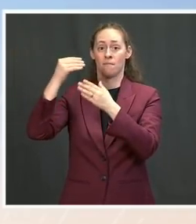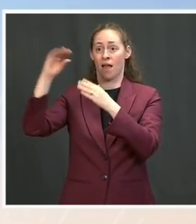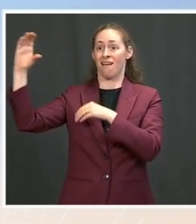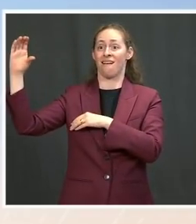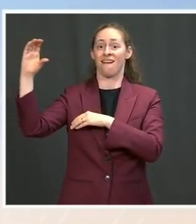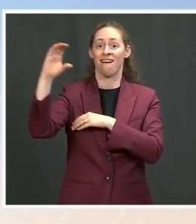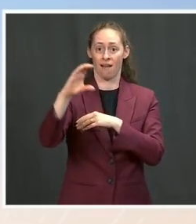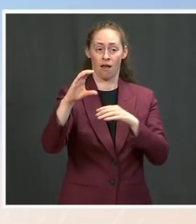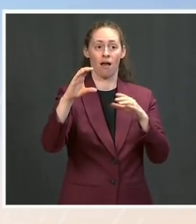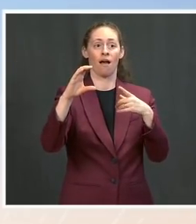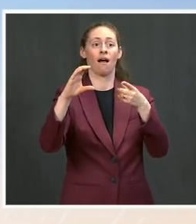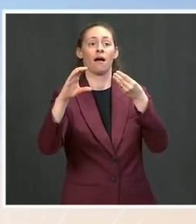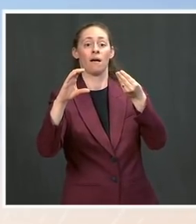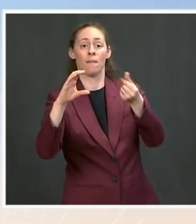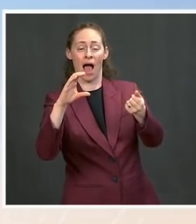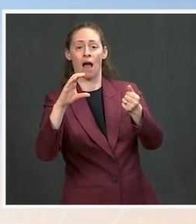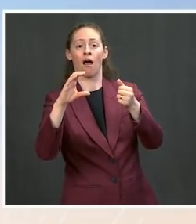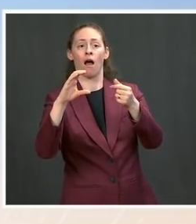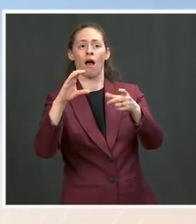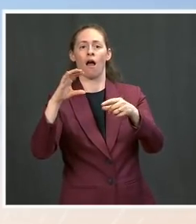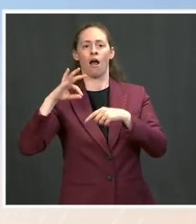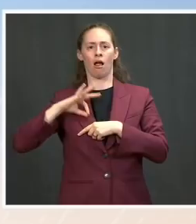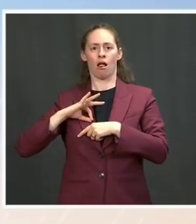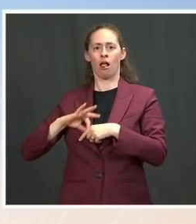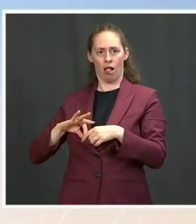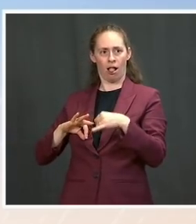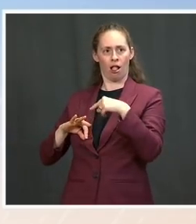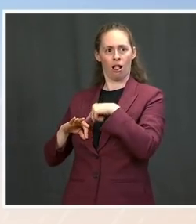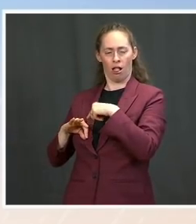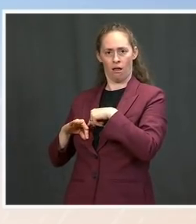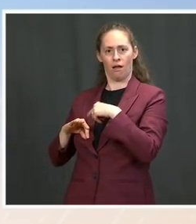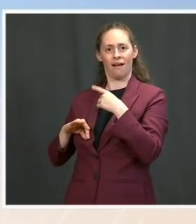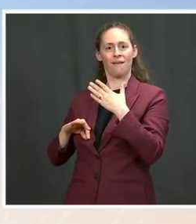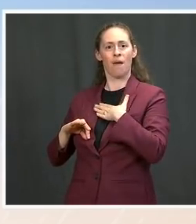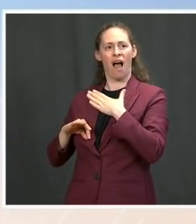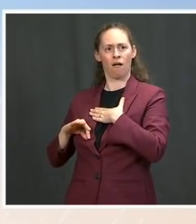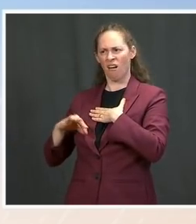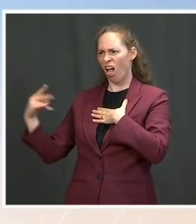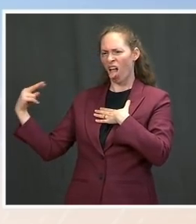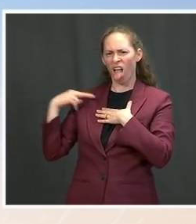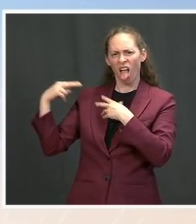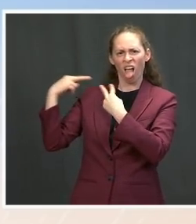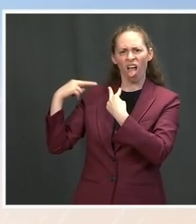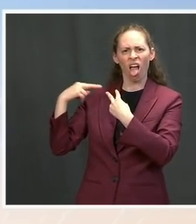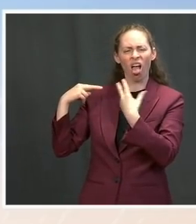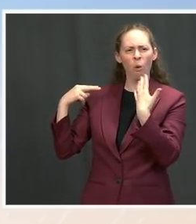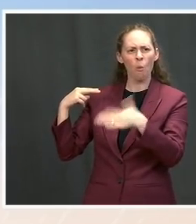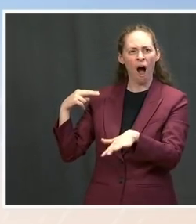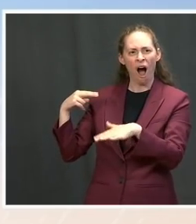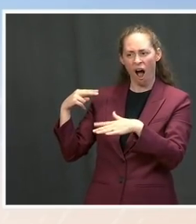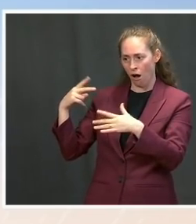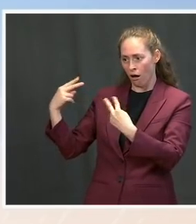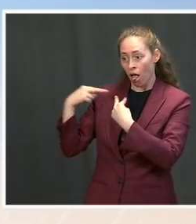that maybe that's the federal government having too big of an insight into what's going into your bank account and what's coming out of your bank account,